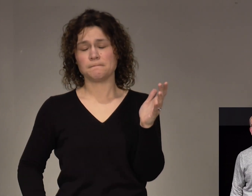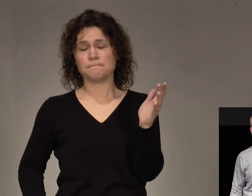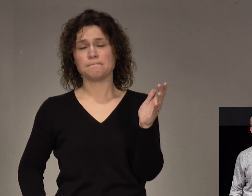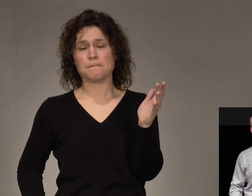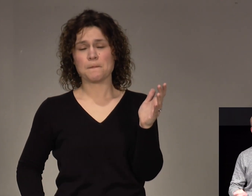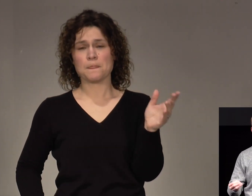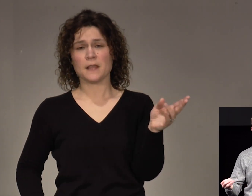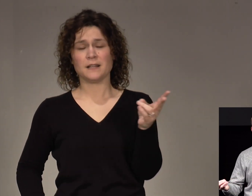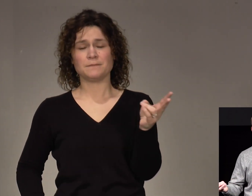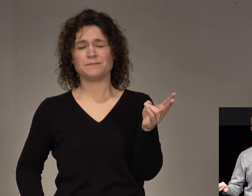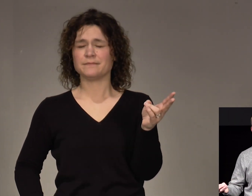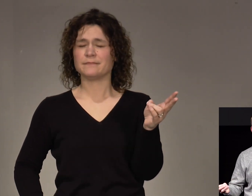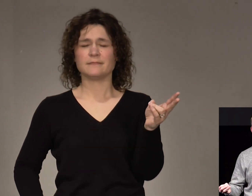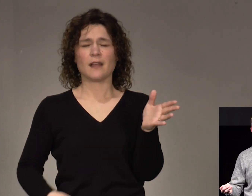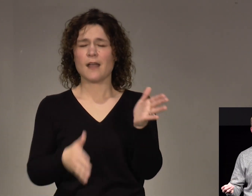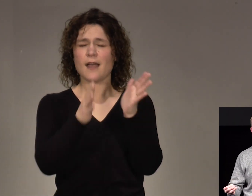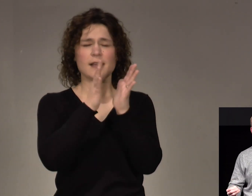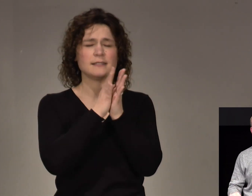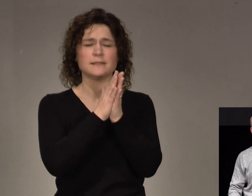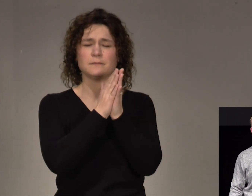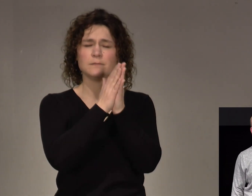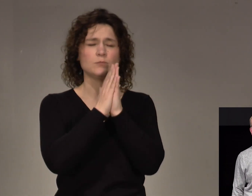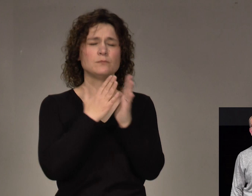And I asked them to pray over me.